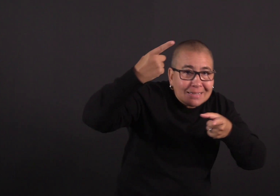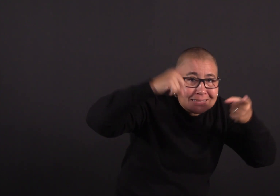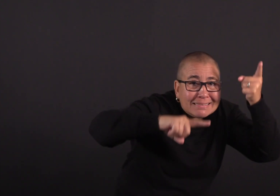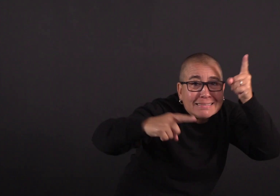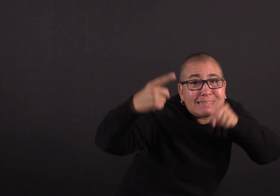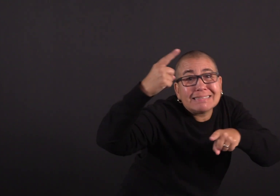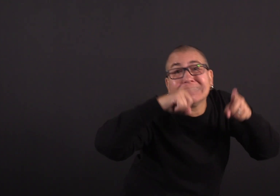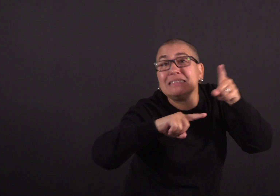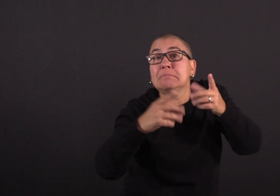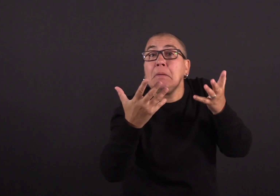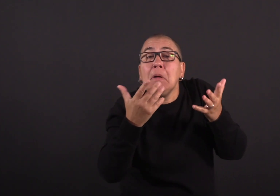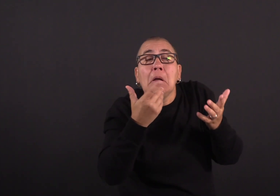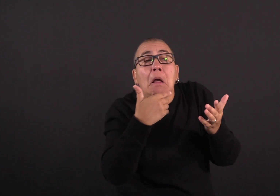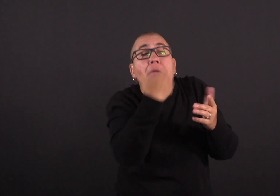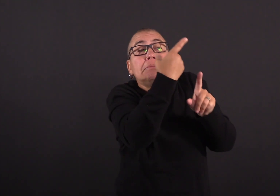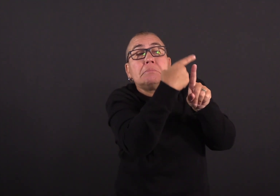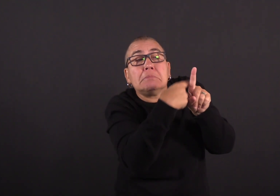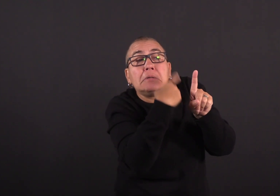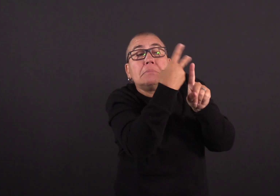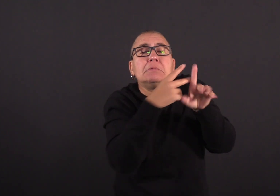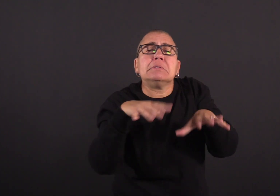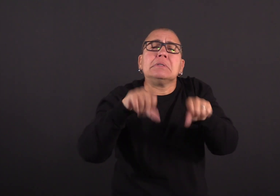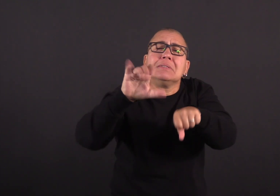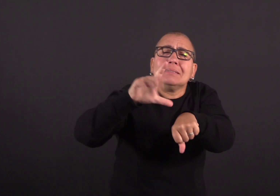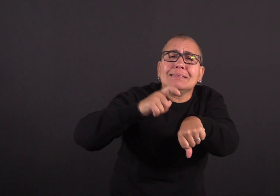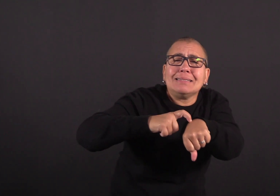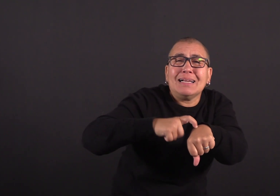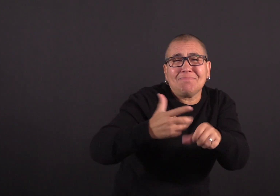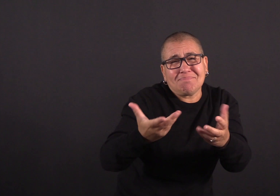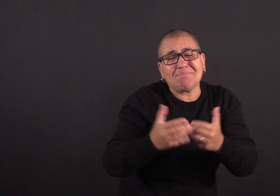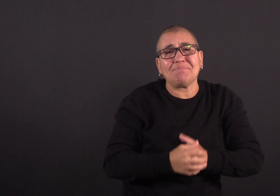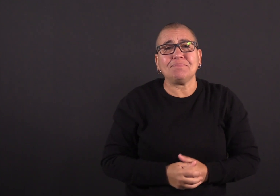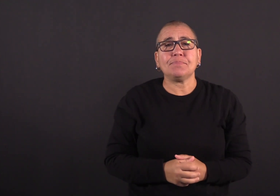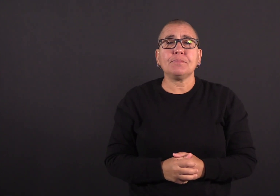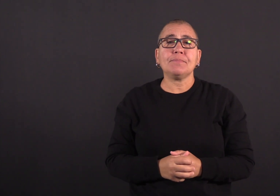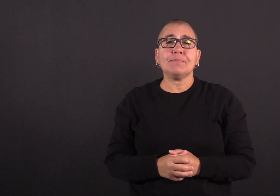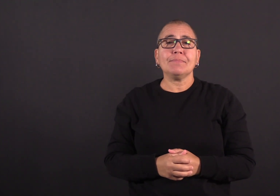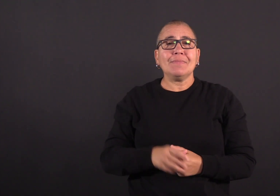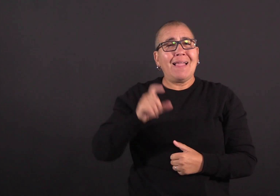“So I talk through all of that with parents and help them figure out what their fears